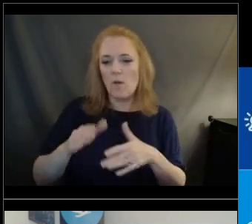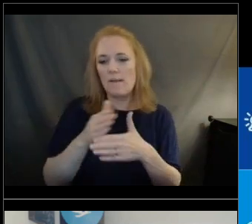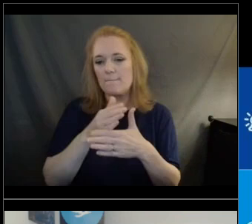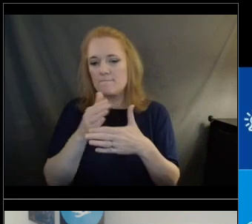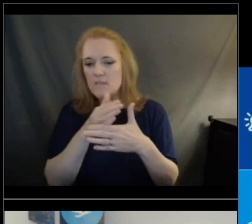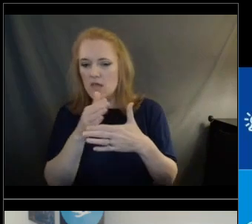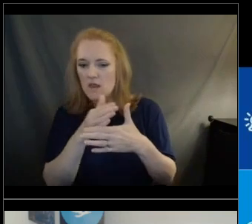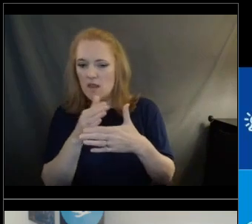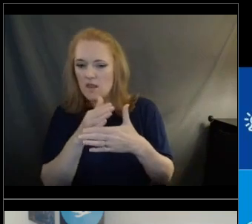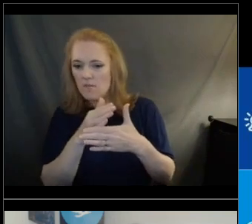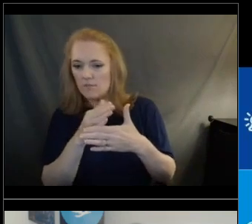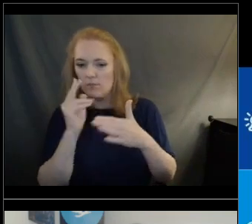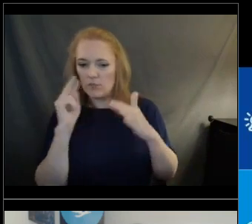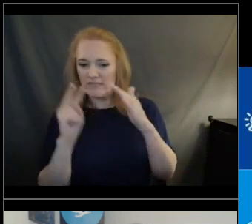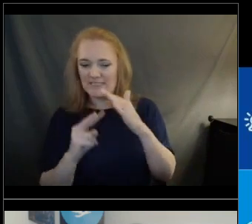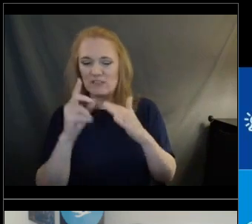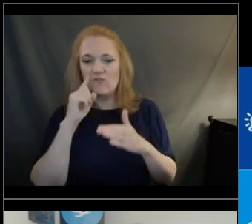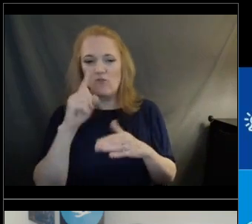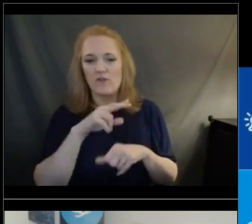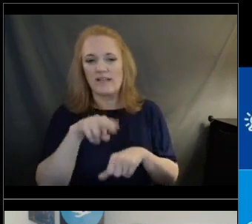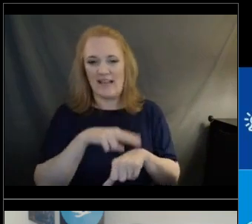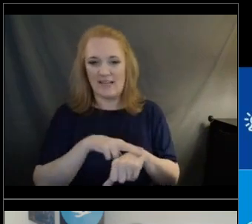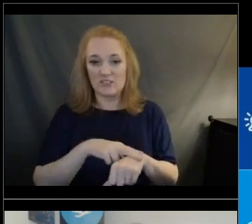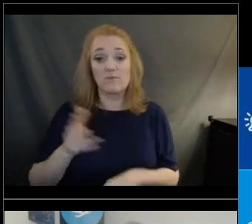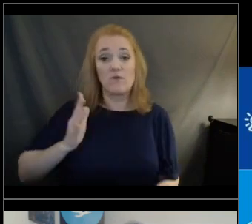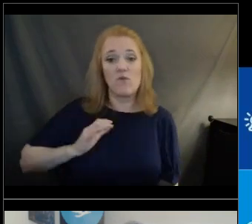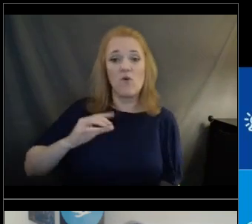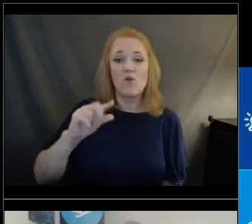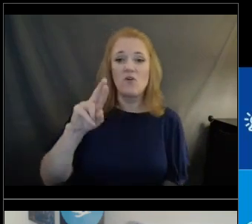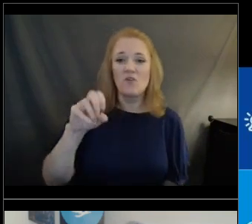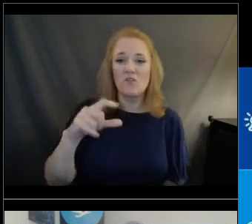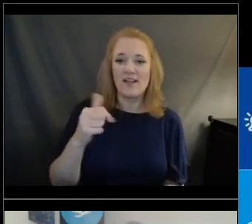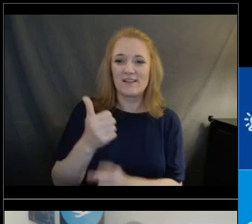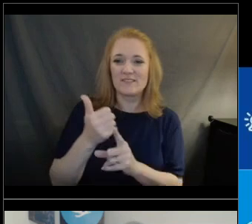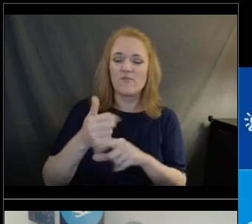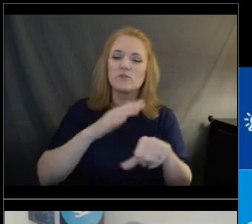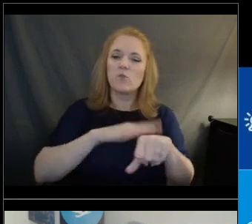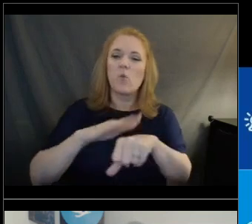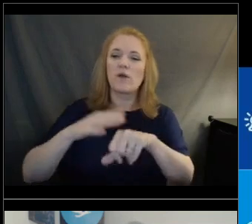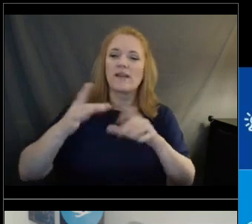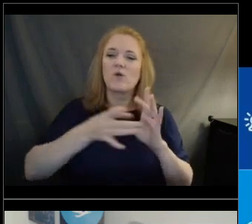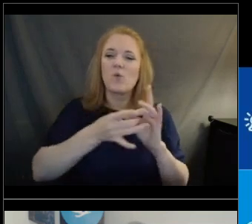for the nation. Greg previously served as the Warning Coordination Meteorologist for the